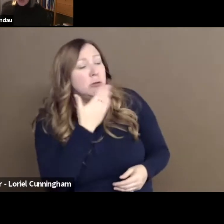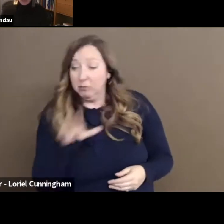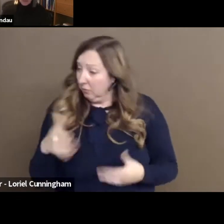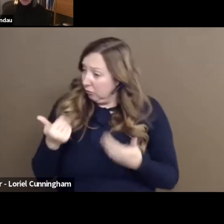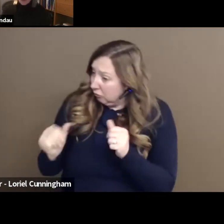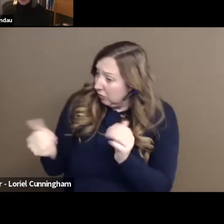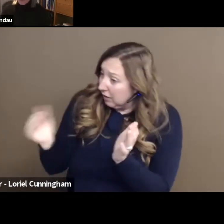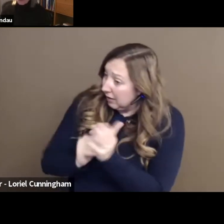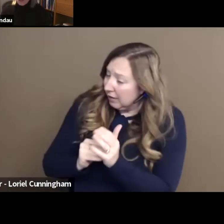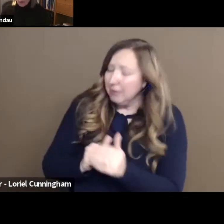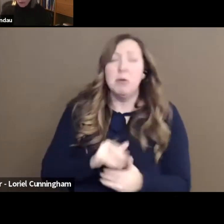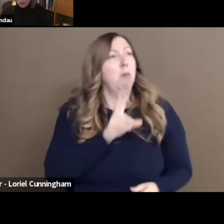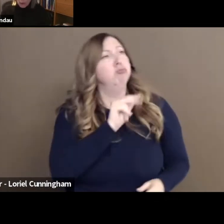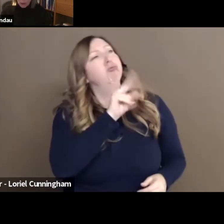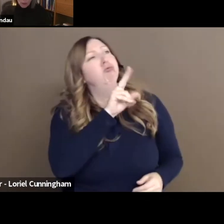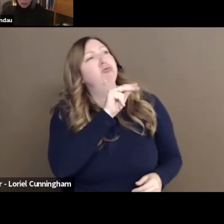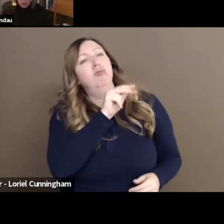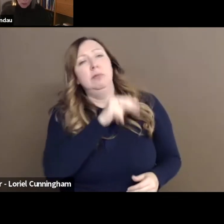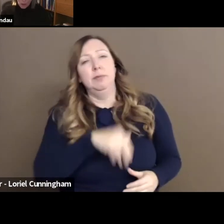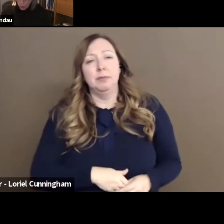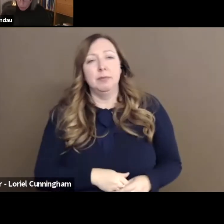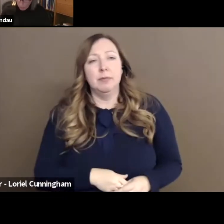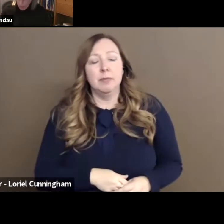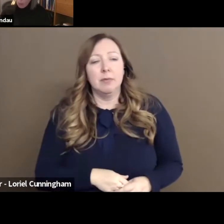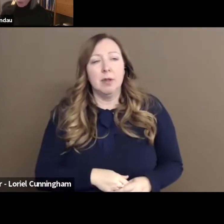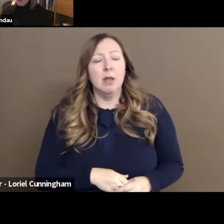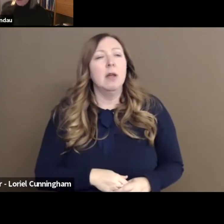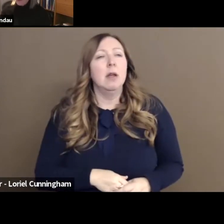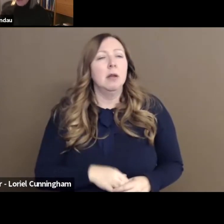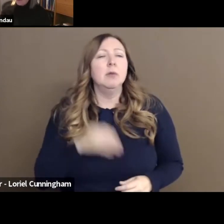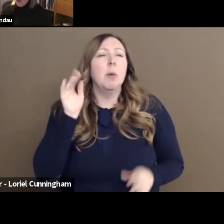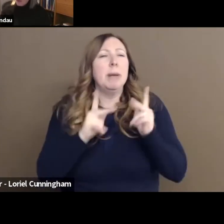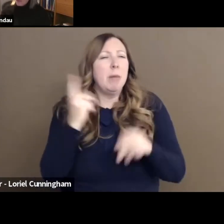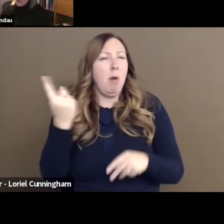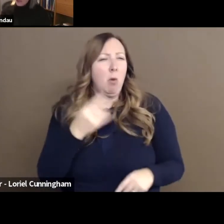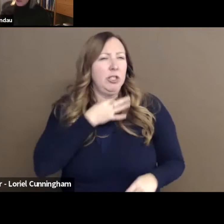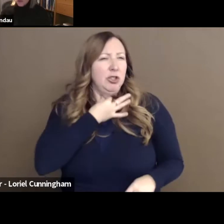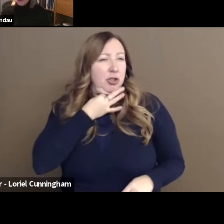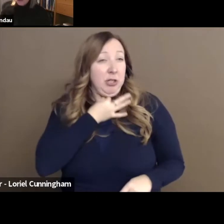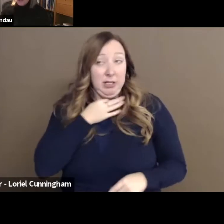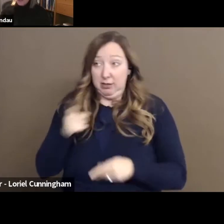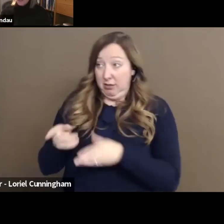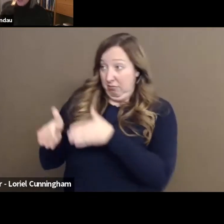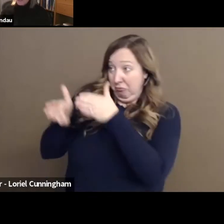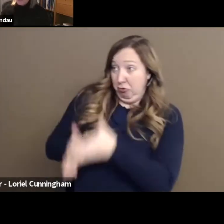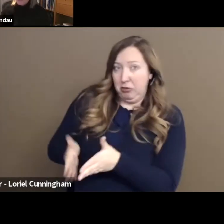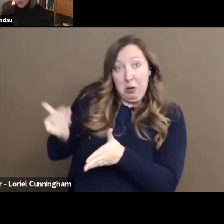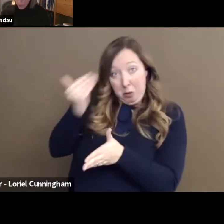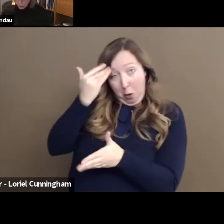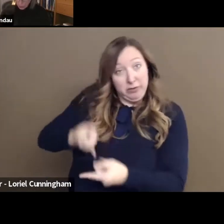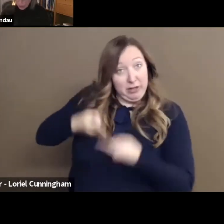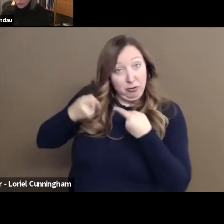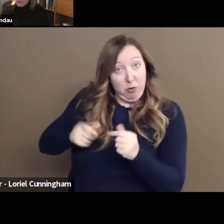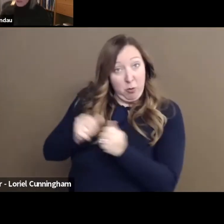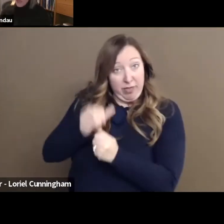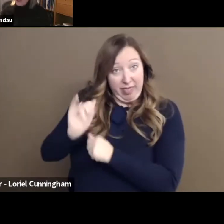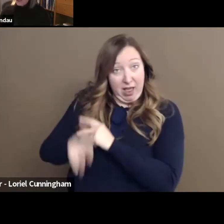people always want to know do the individuals know that there really have problems that they struggle with these